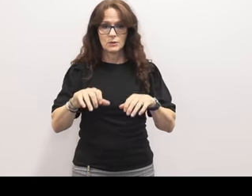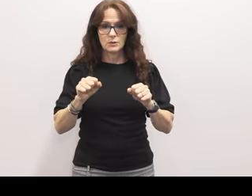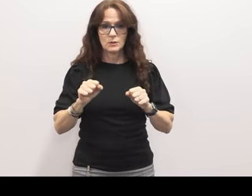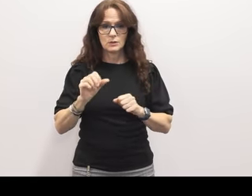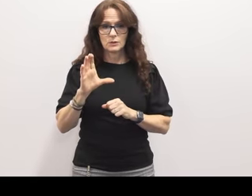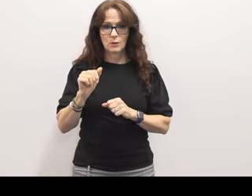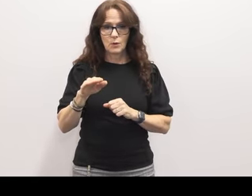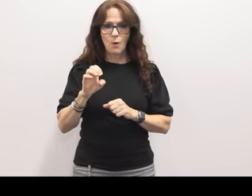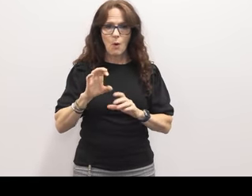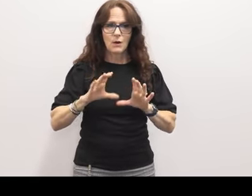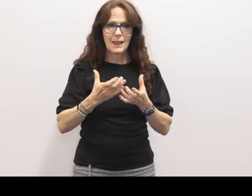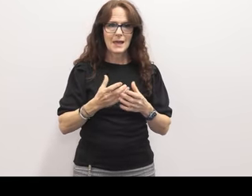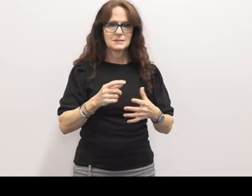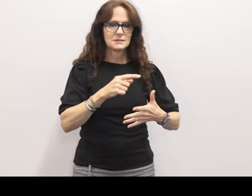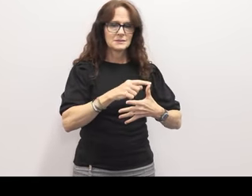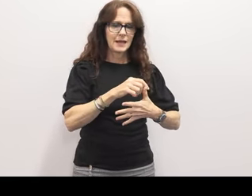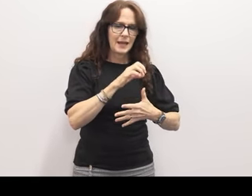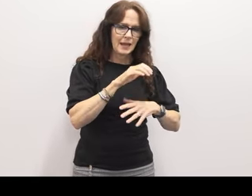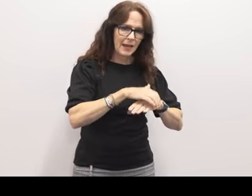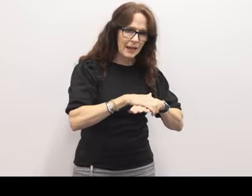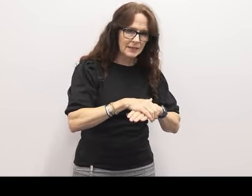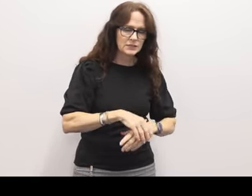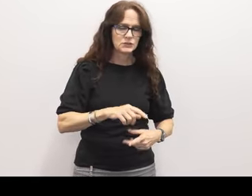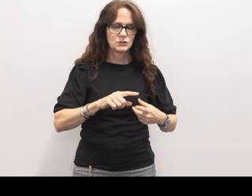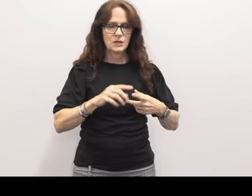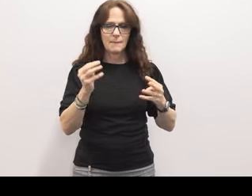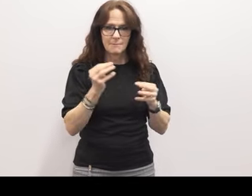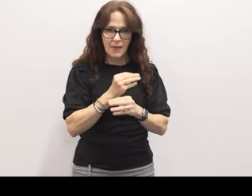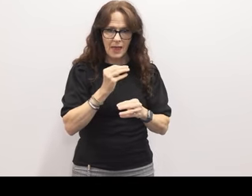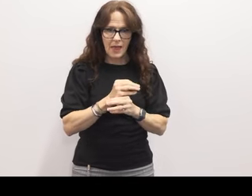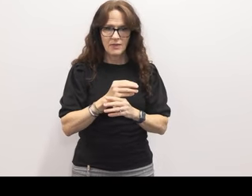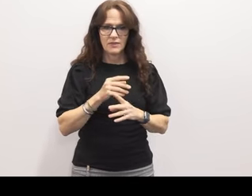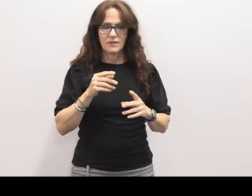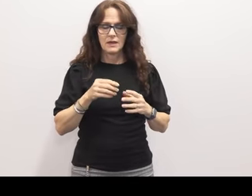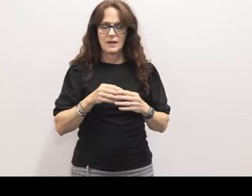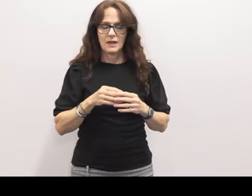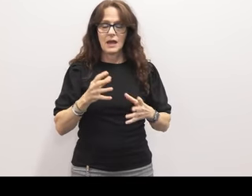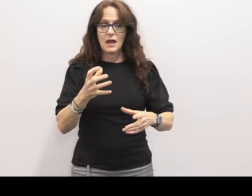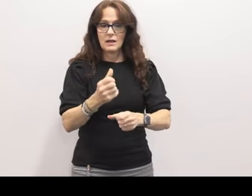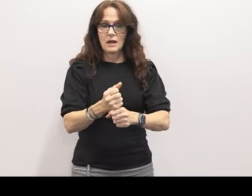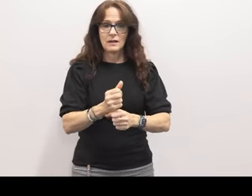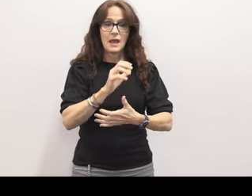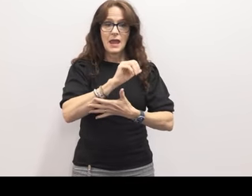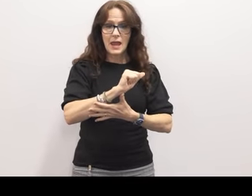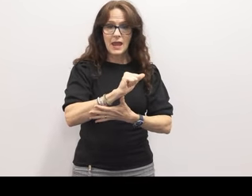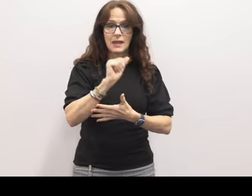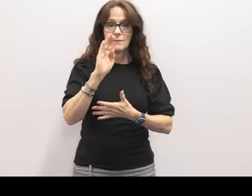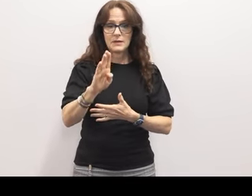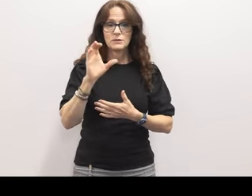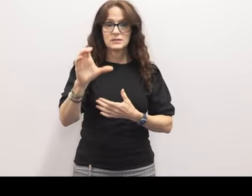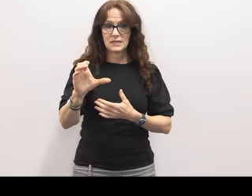such as English and math, they received an A, B, or C in terms of a grade.